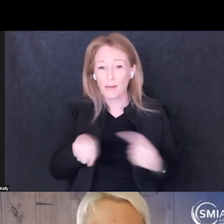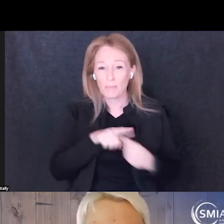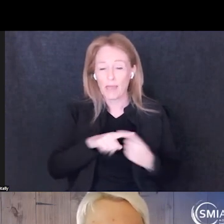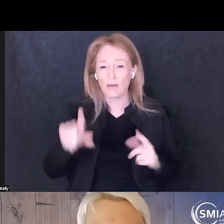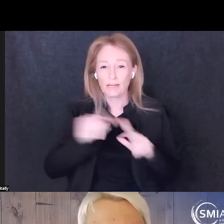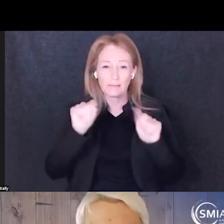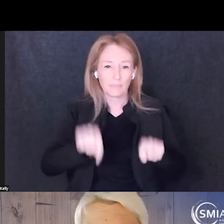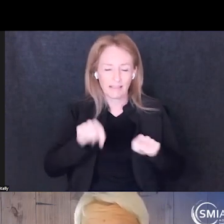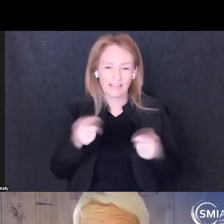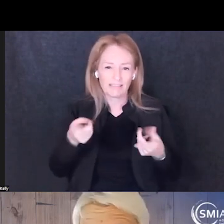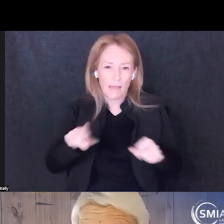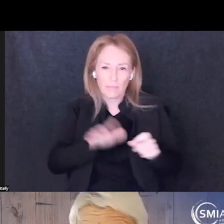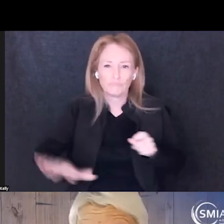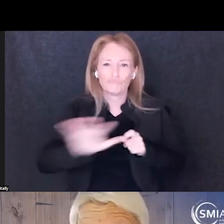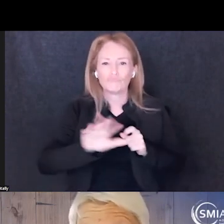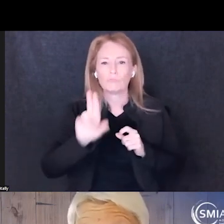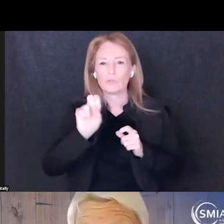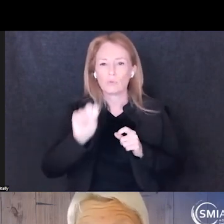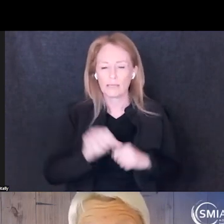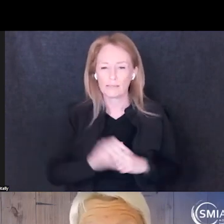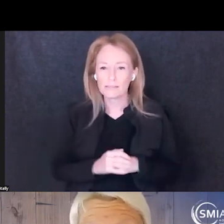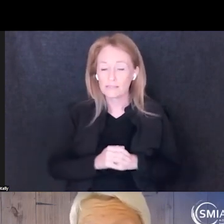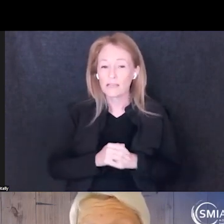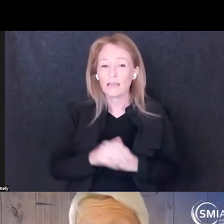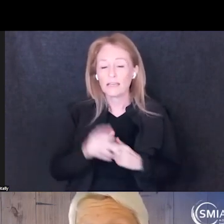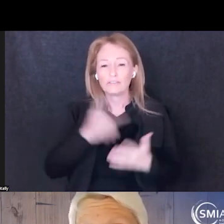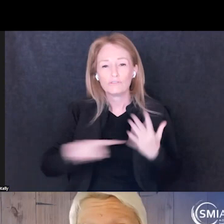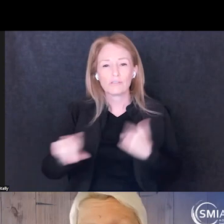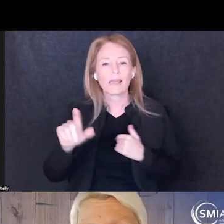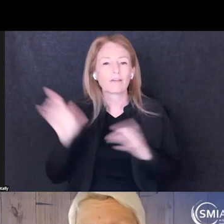REMEMBER TO VISIT US AT THE CRISIS TALK.